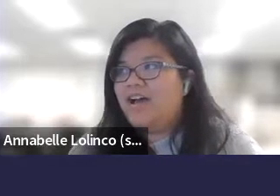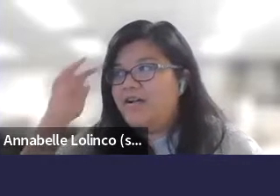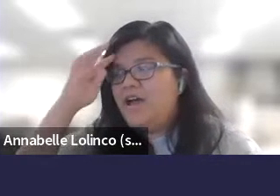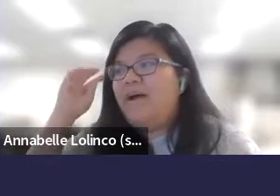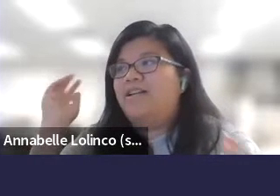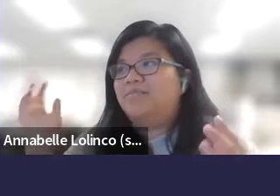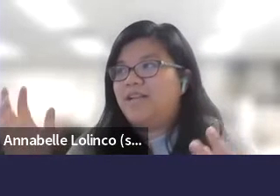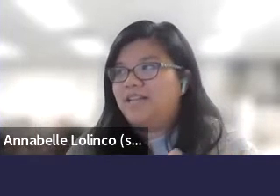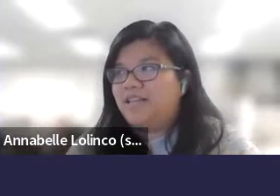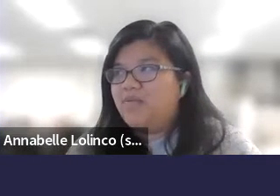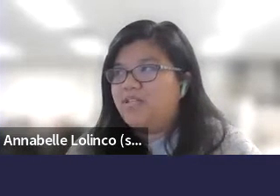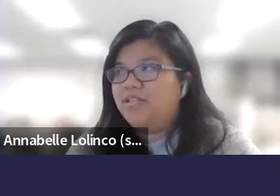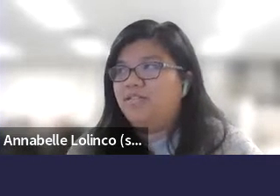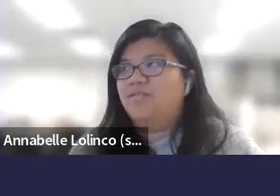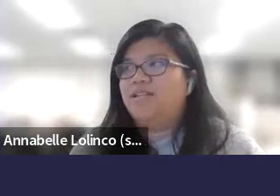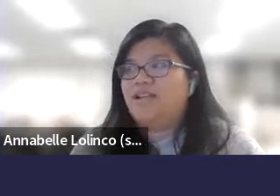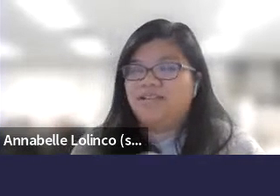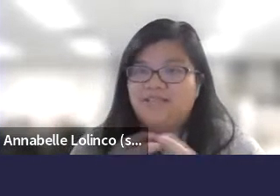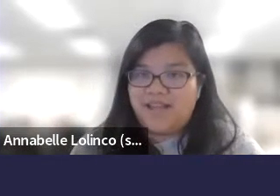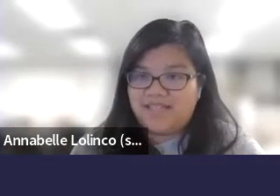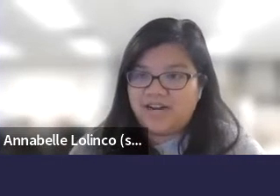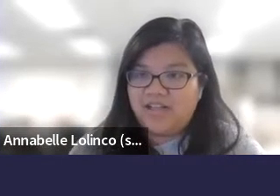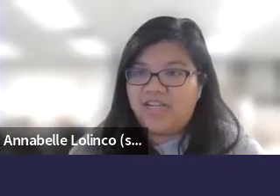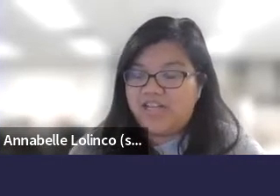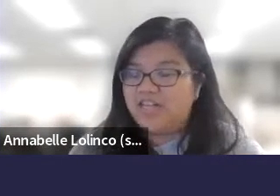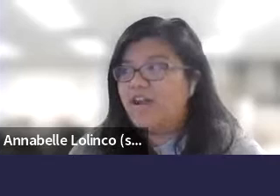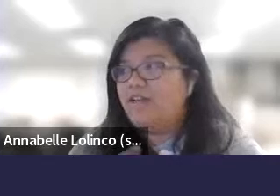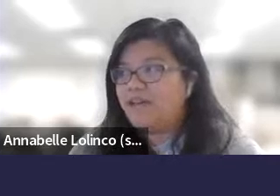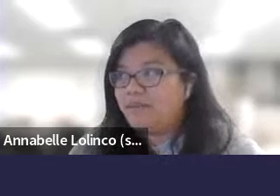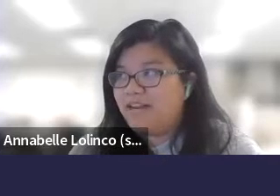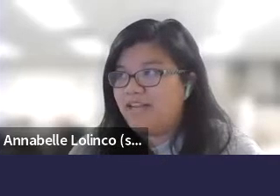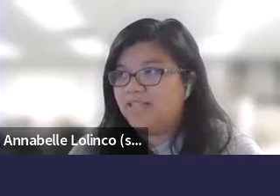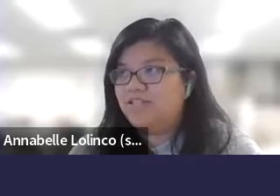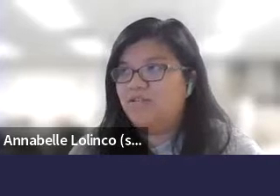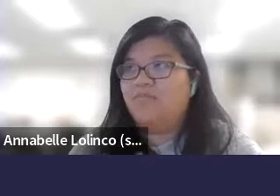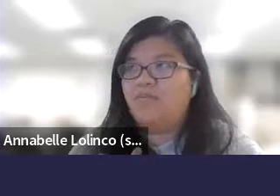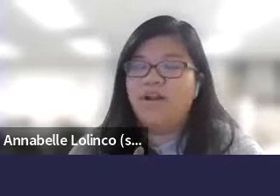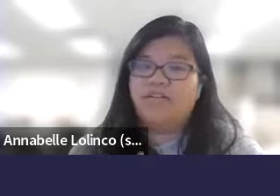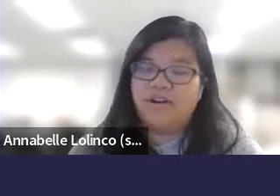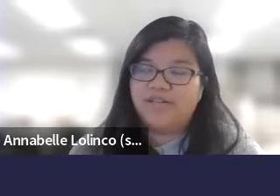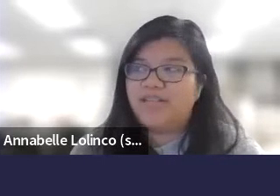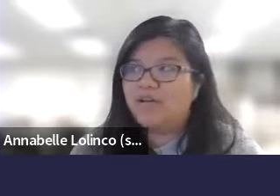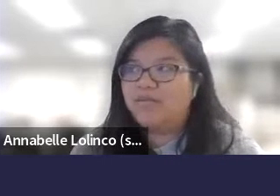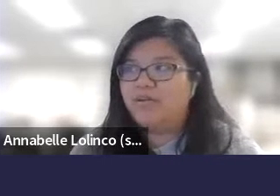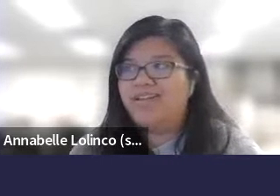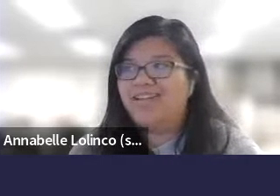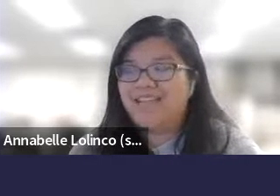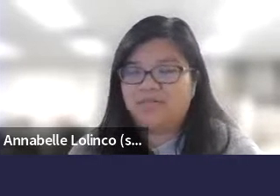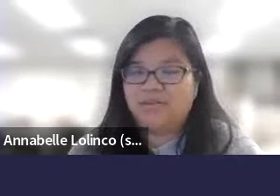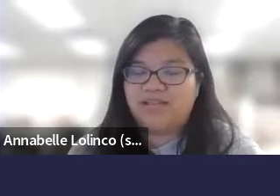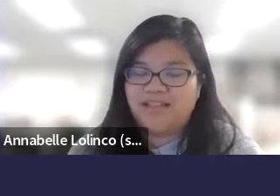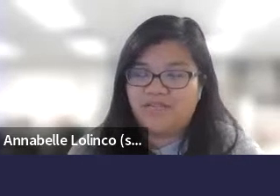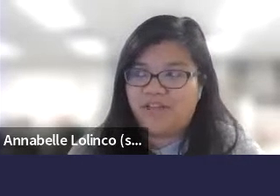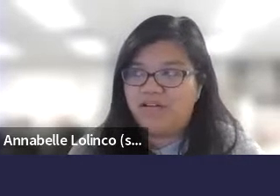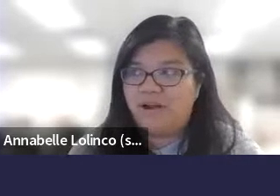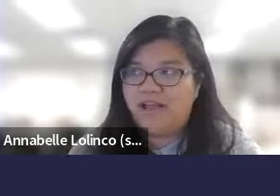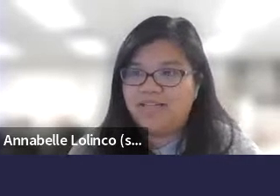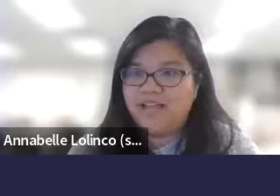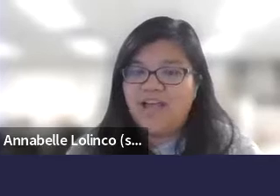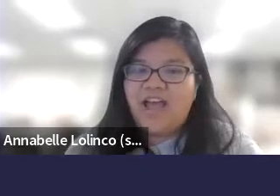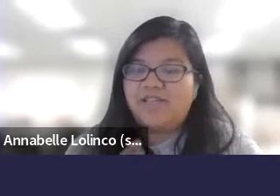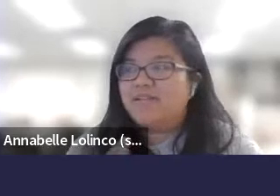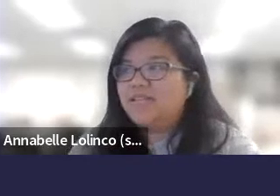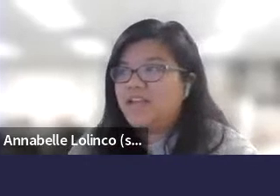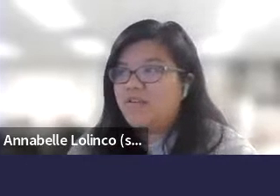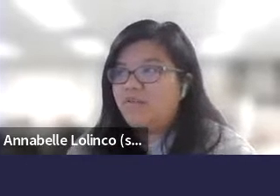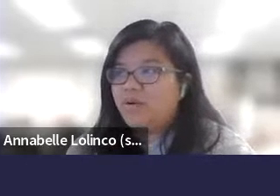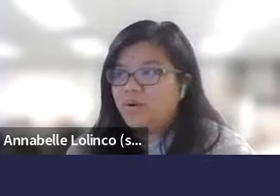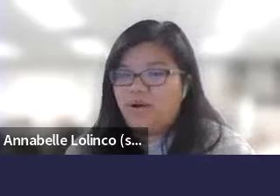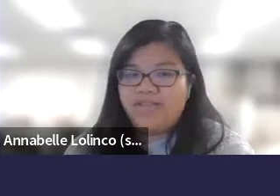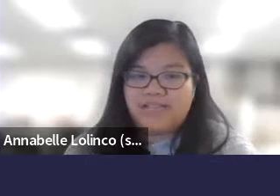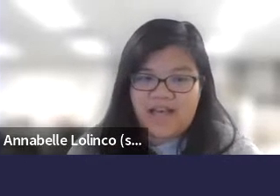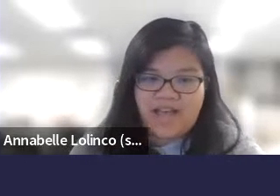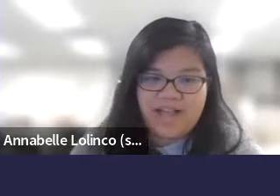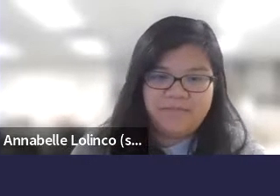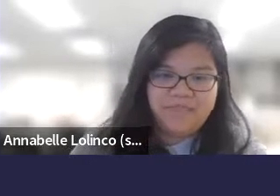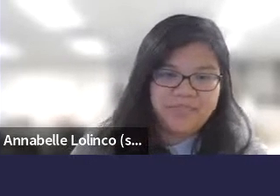Annabelle Lolinco (she/her): uh about expanding the languages used in science, technology, engineering, and mathematics to create a more diverse, equitable, and accessible scientific enterprise. As you can see from the quote on the slide